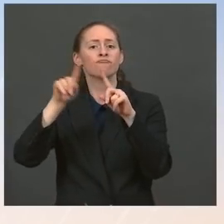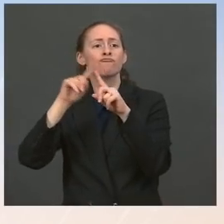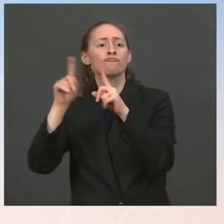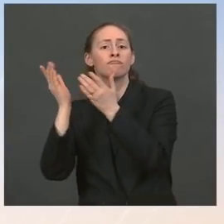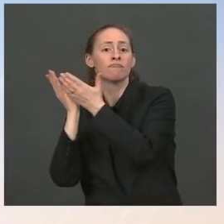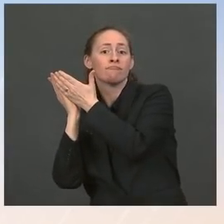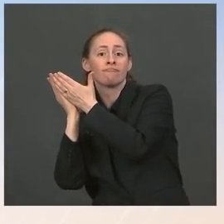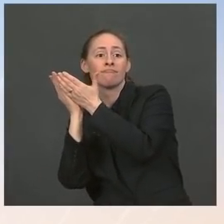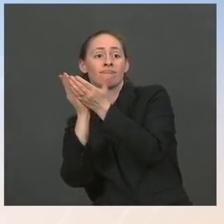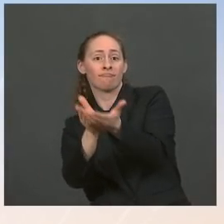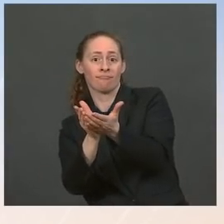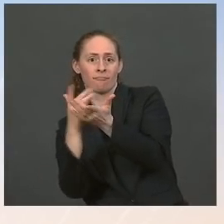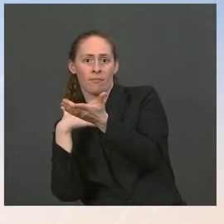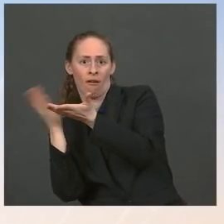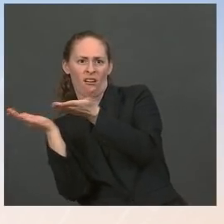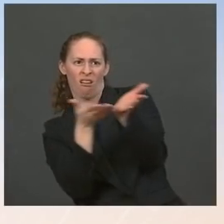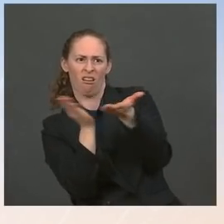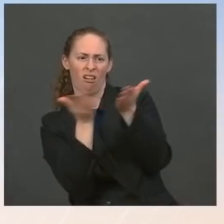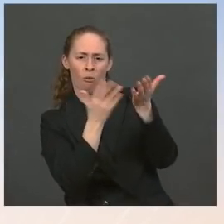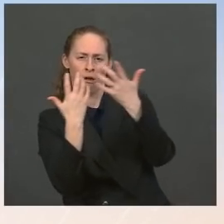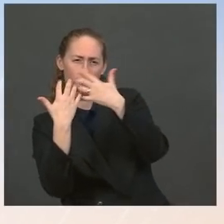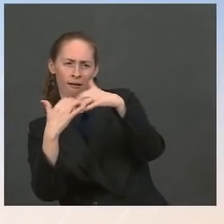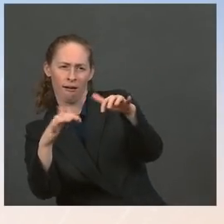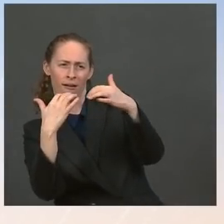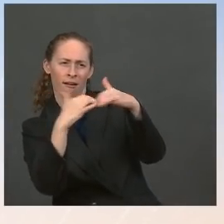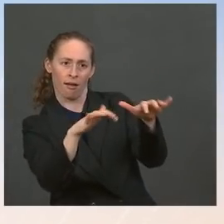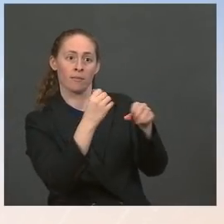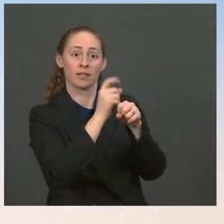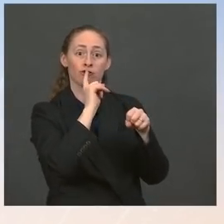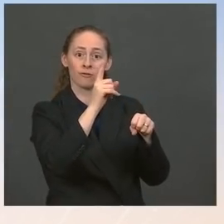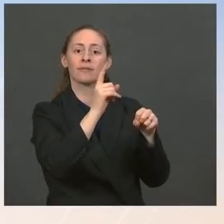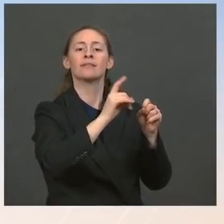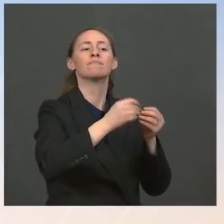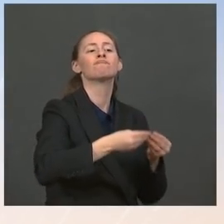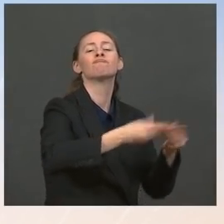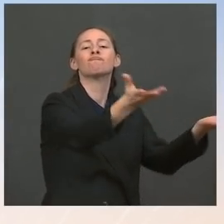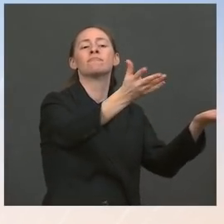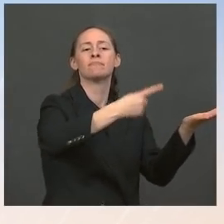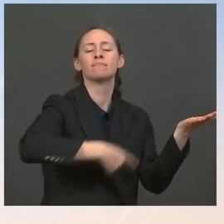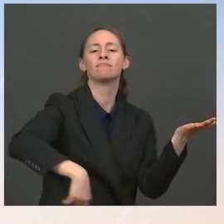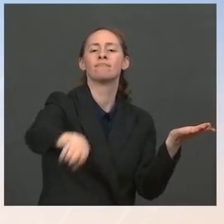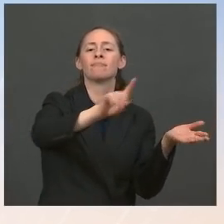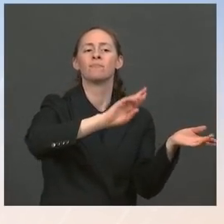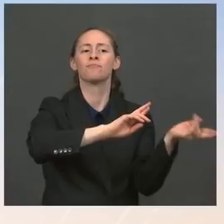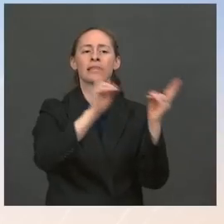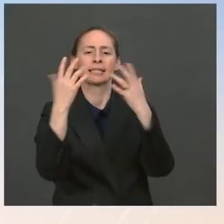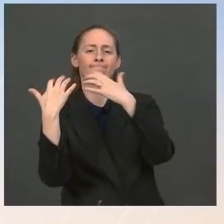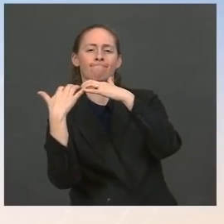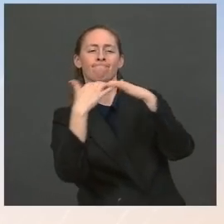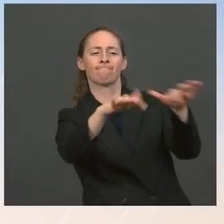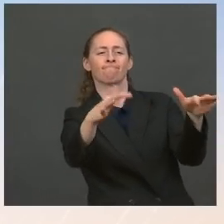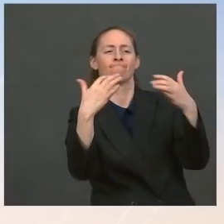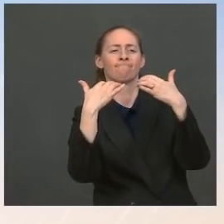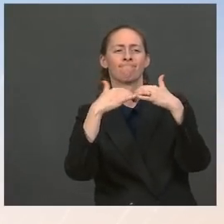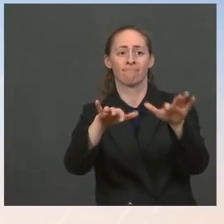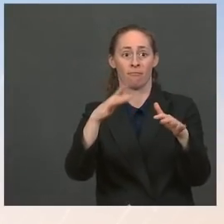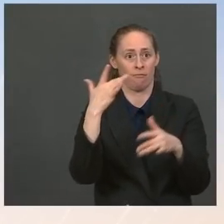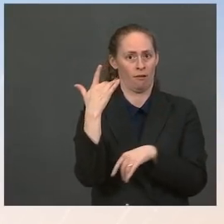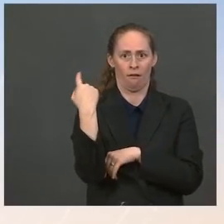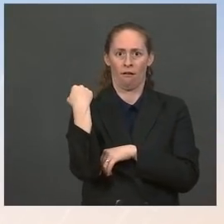It's not that the ports are moving less goods, that they've somehow been less able to move. They're moving more goods than ever. It's just that it's still not keeping up with the demand.